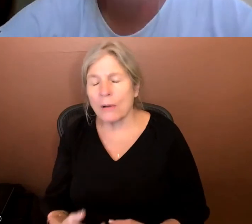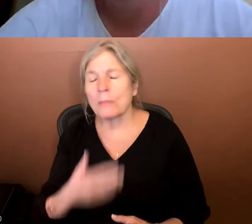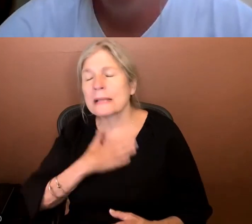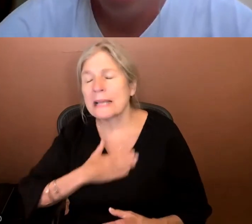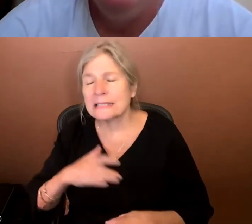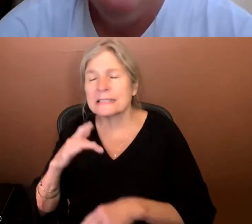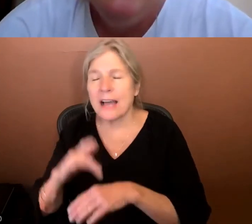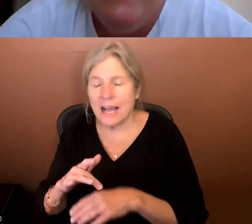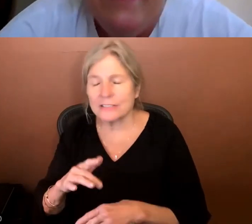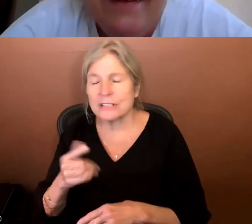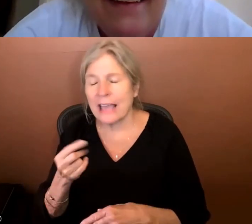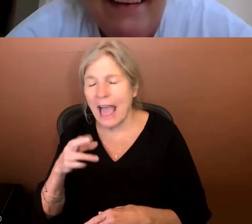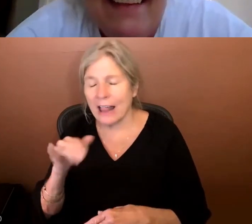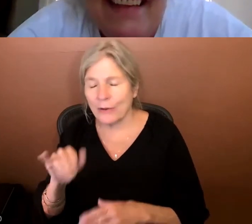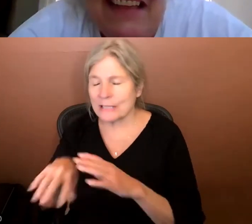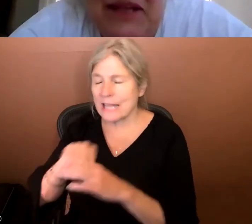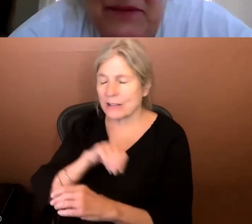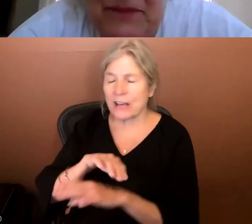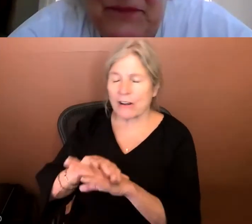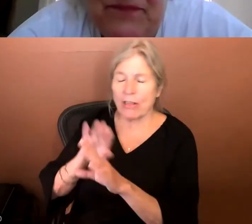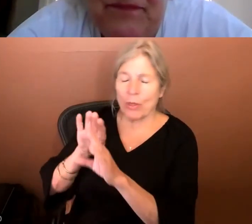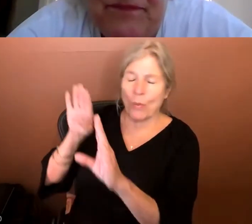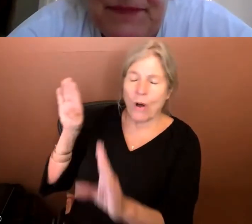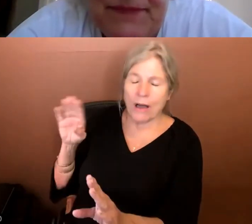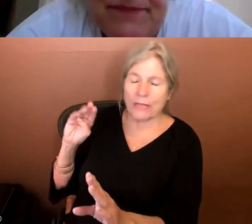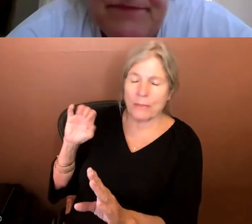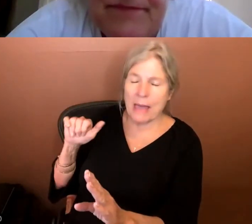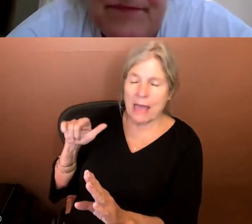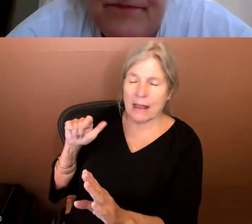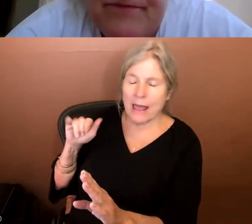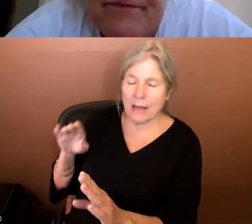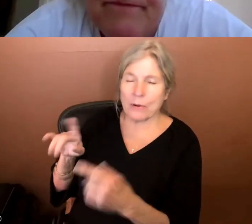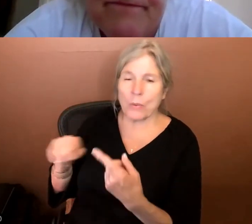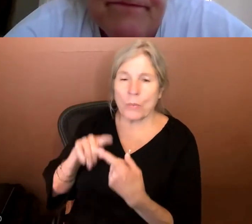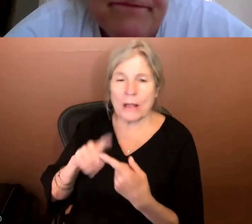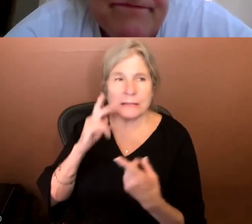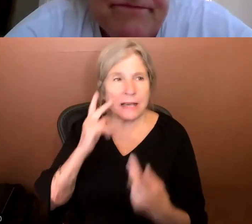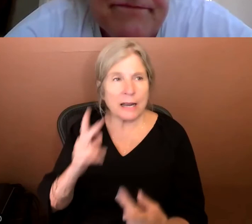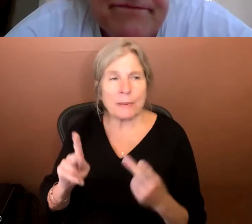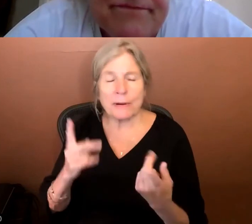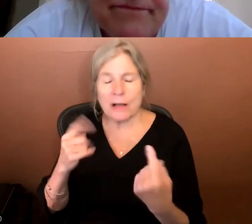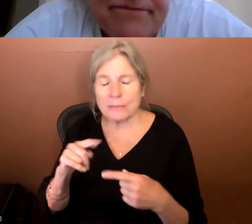of the MAD Lab. When sighted people come to tour the lighthouse we find that they are very